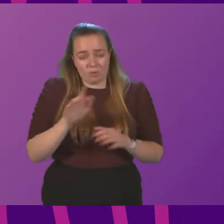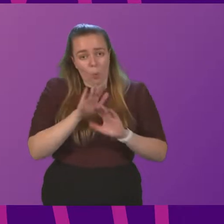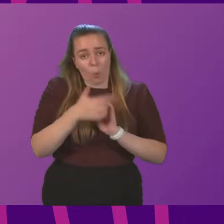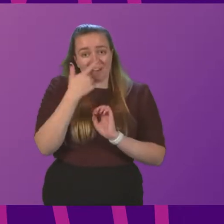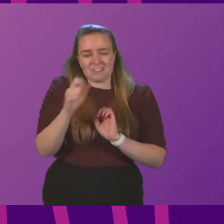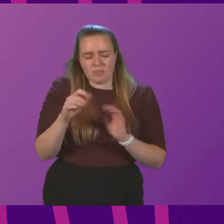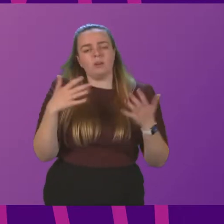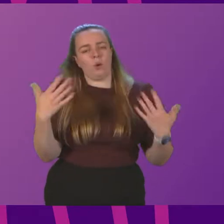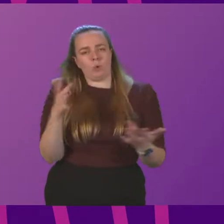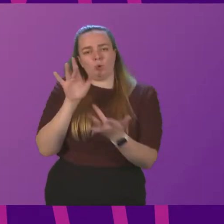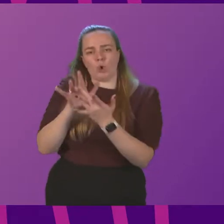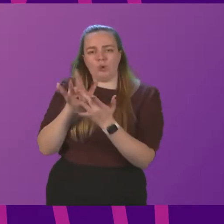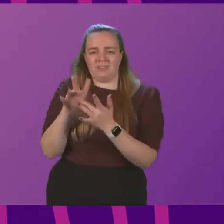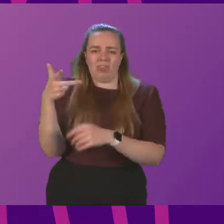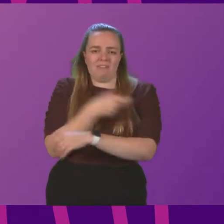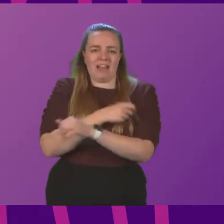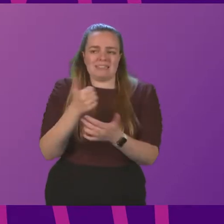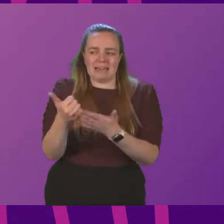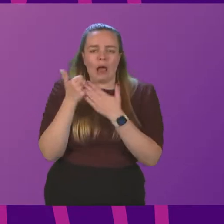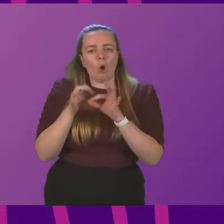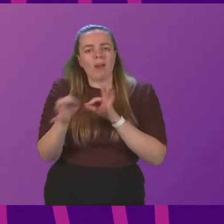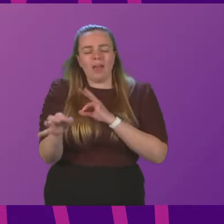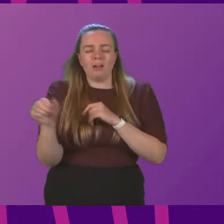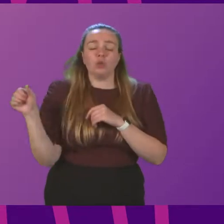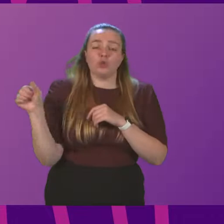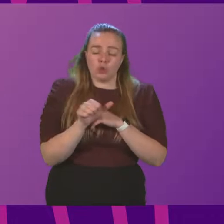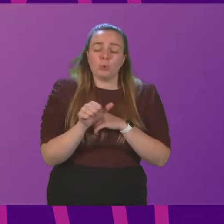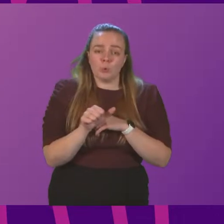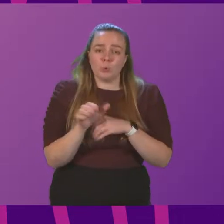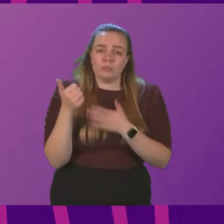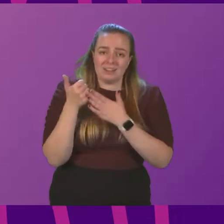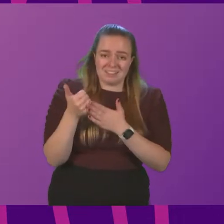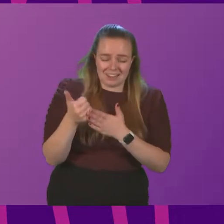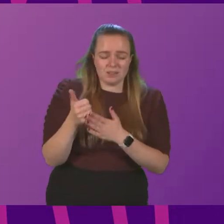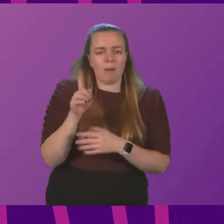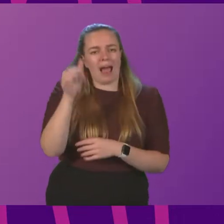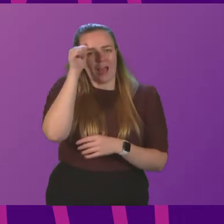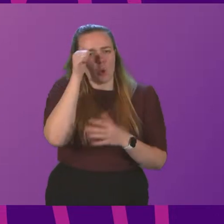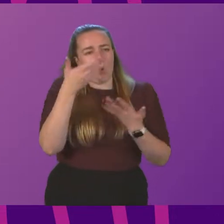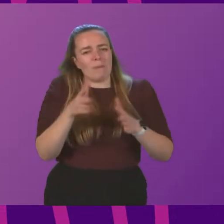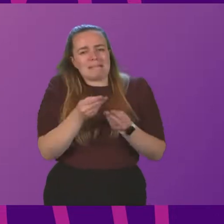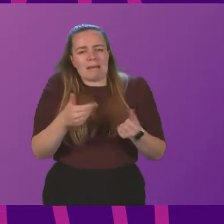contacting the vaccination helpline should assist them. I know that there were some localised problems and issues